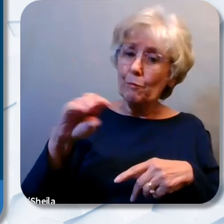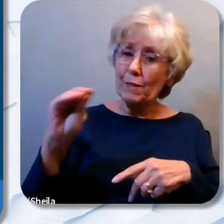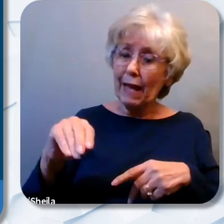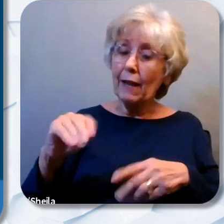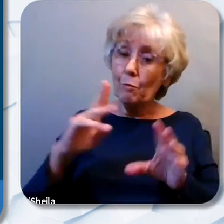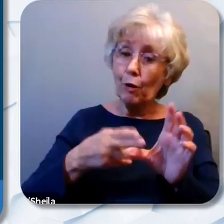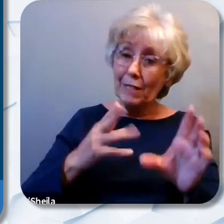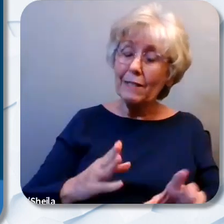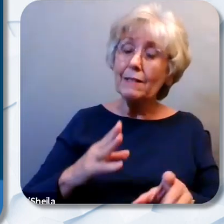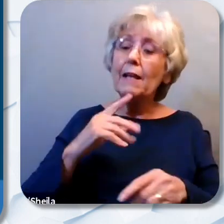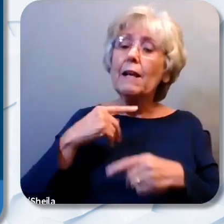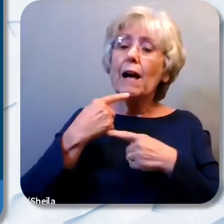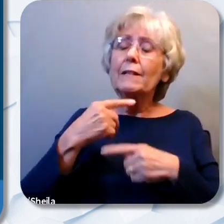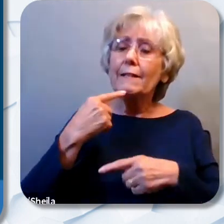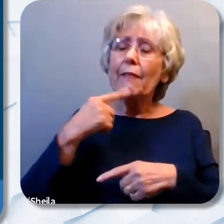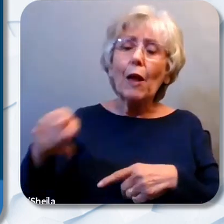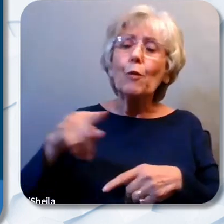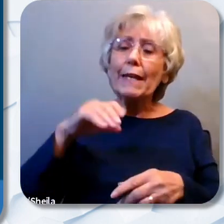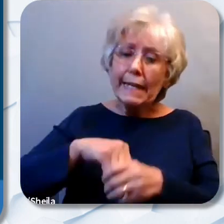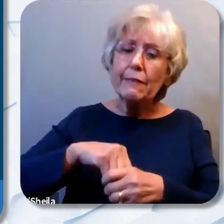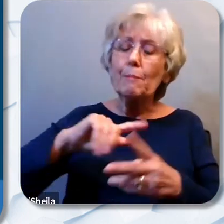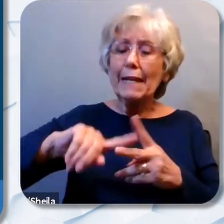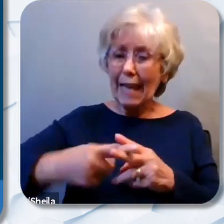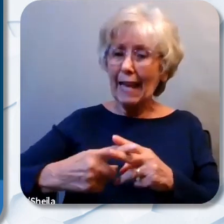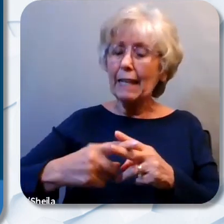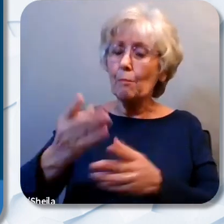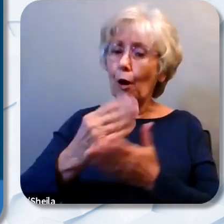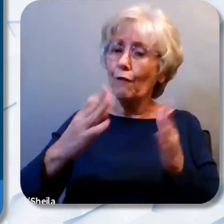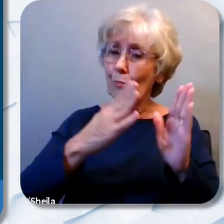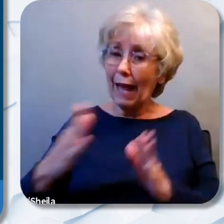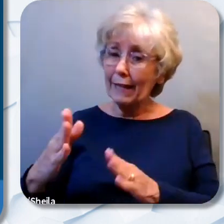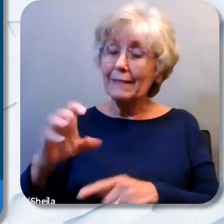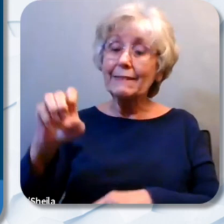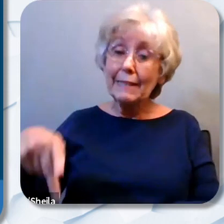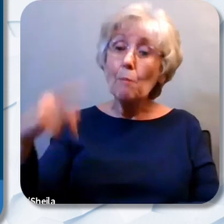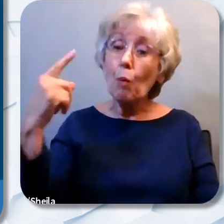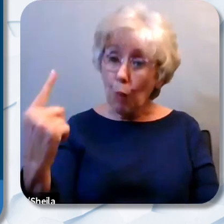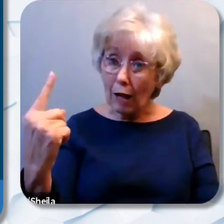the beginning stages of the planning that step, one is that you have to figure out.